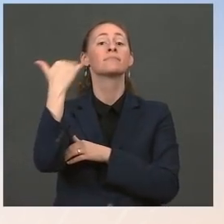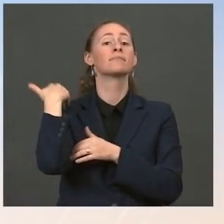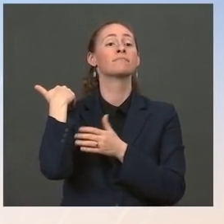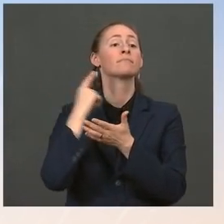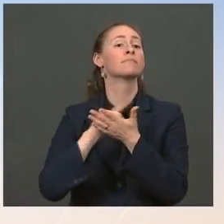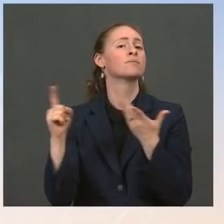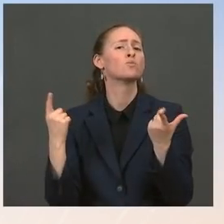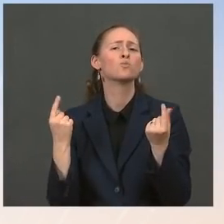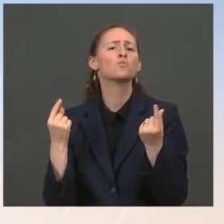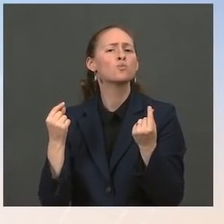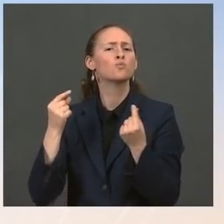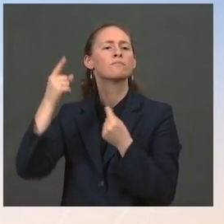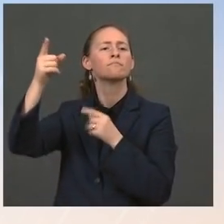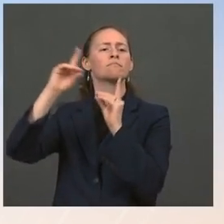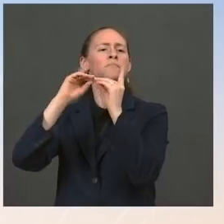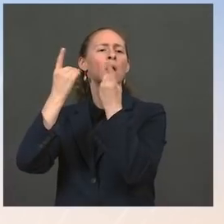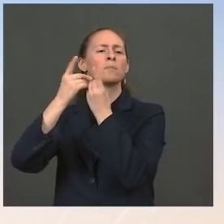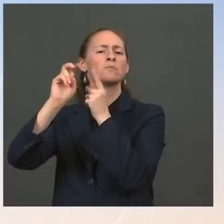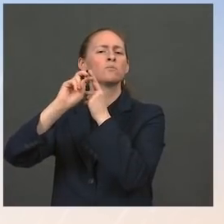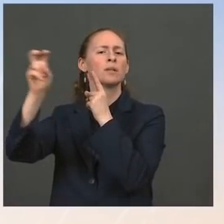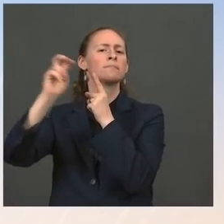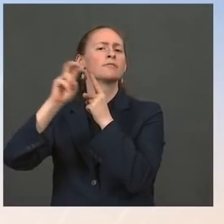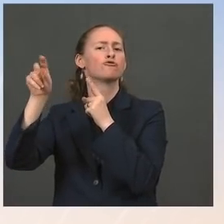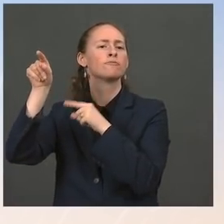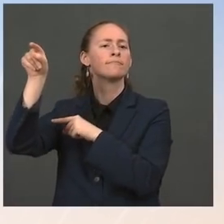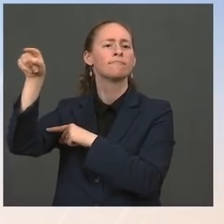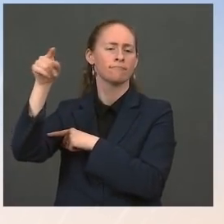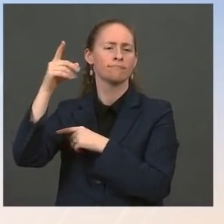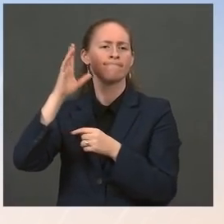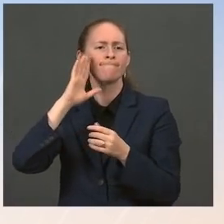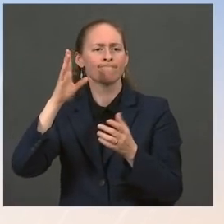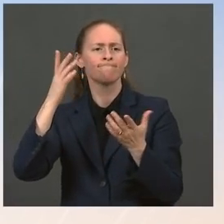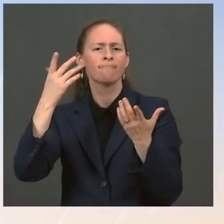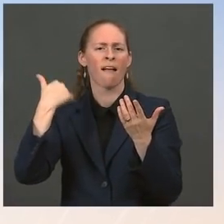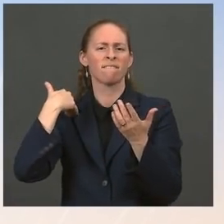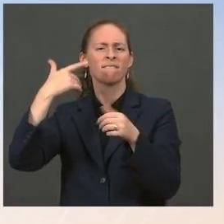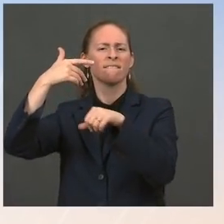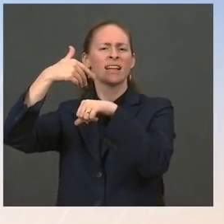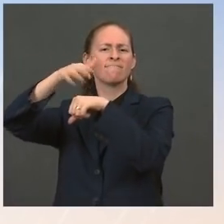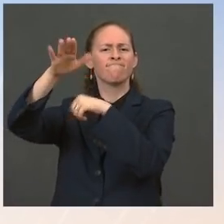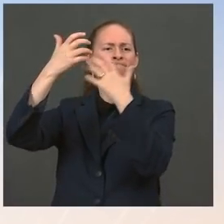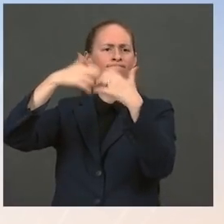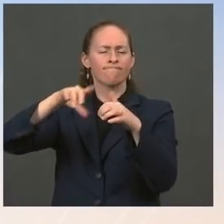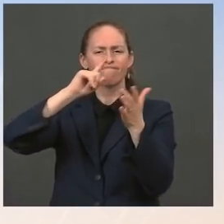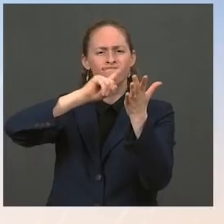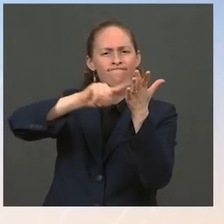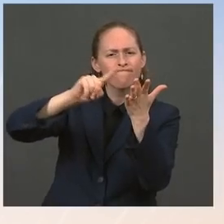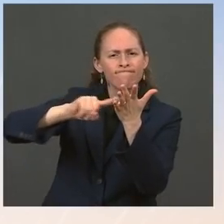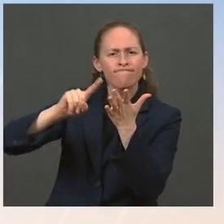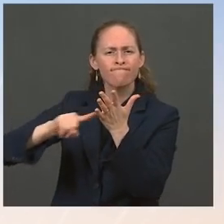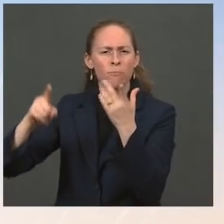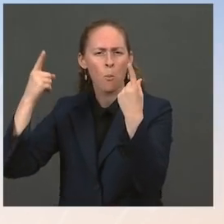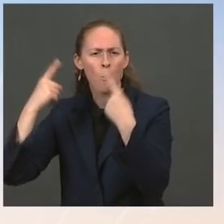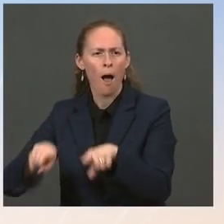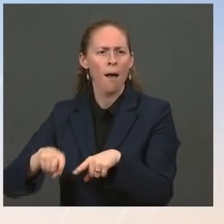and Hazardous Materials Safety Administration investigators are on the ground in the Unified/Incident Command Center.